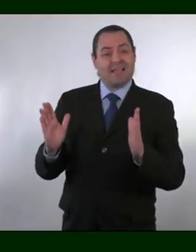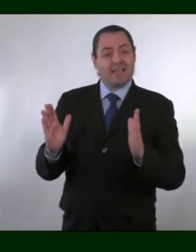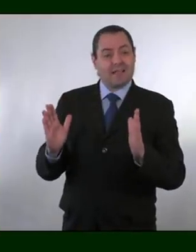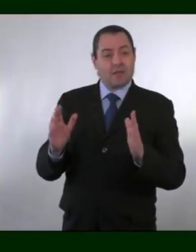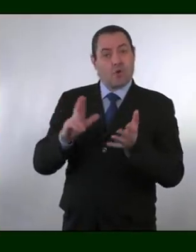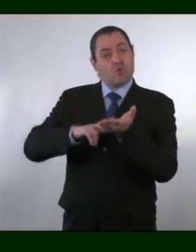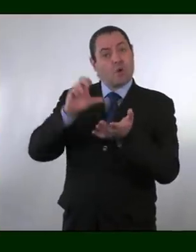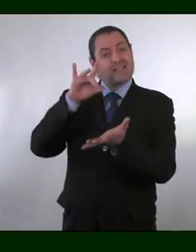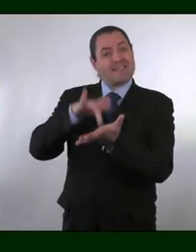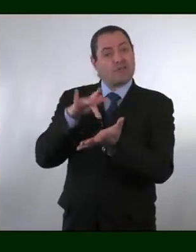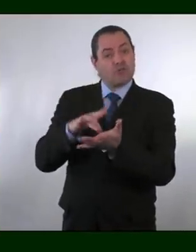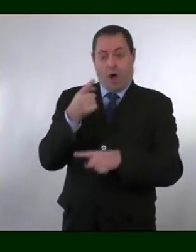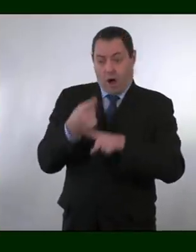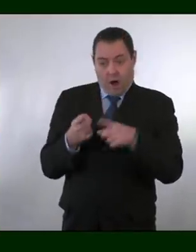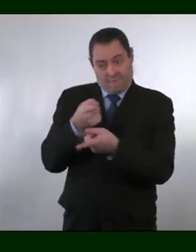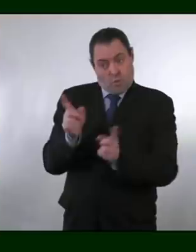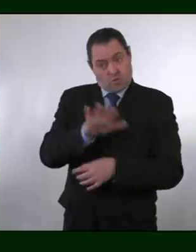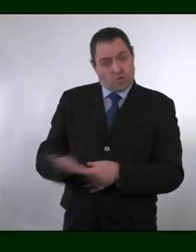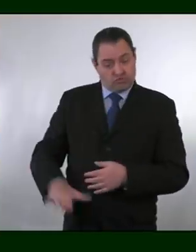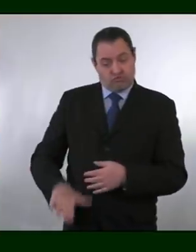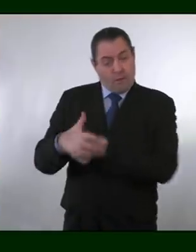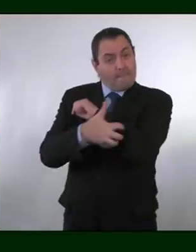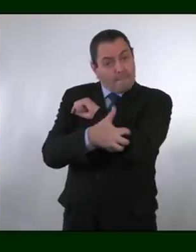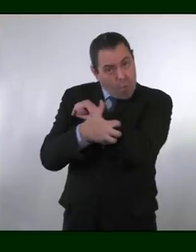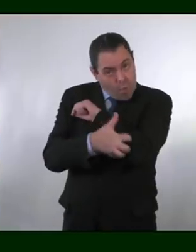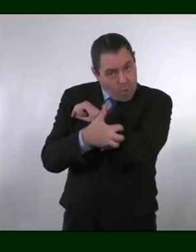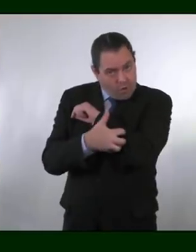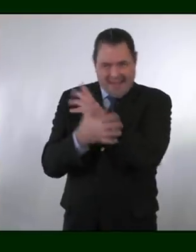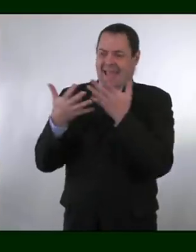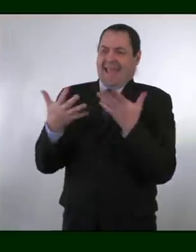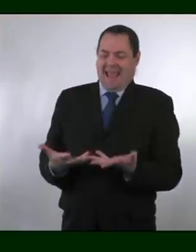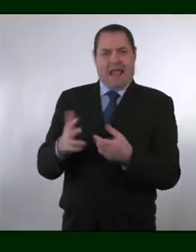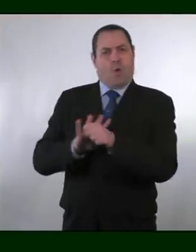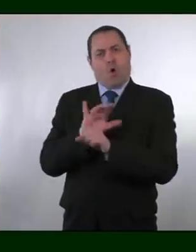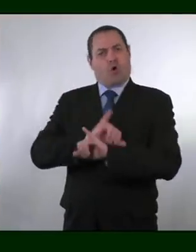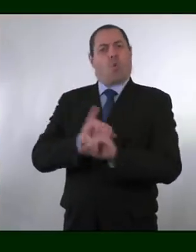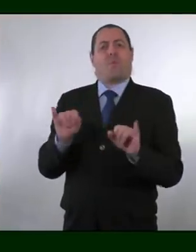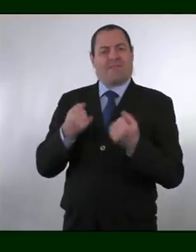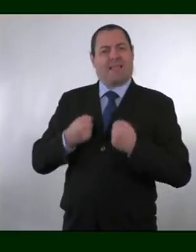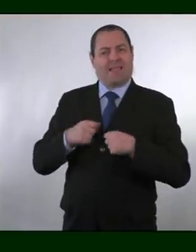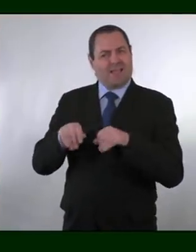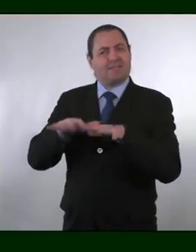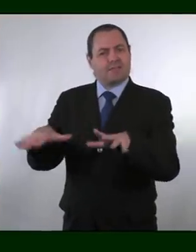Central were growing up poor, and that was before covid. Yet 15,000 of the poorest households in my